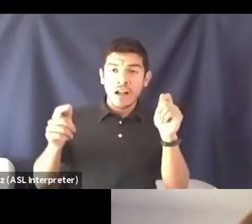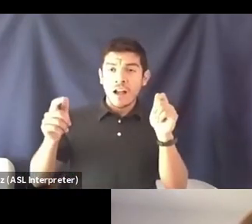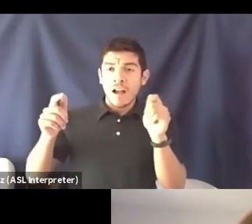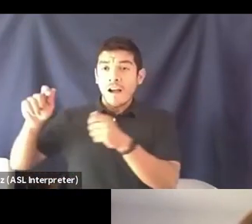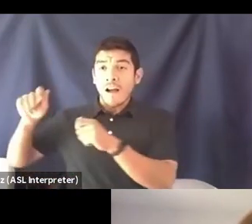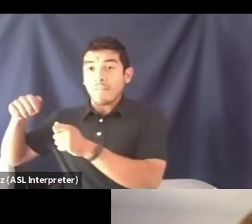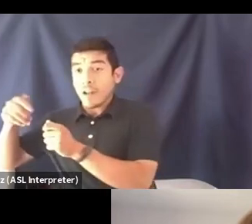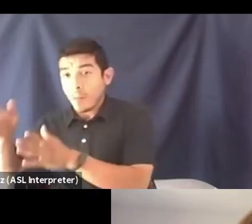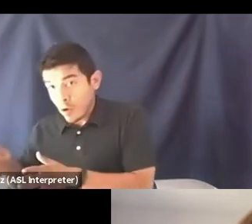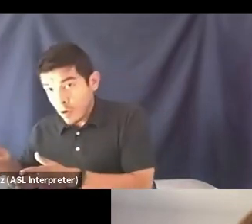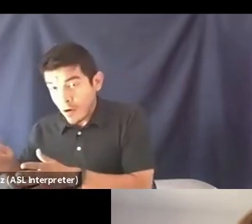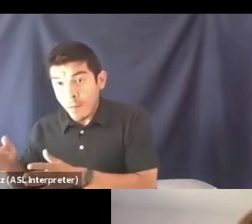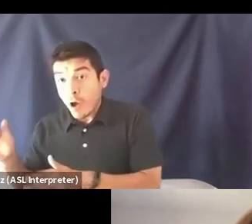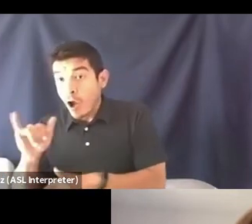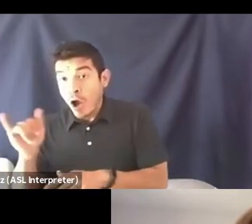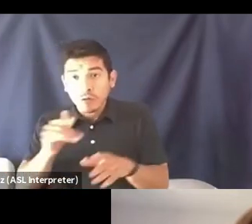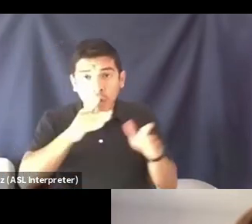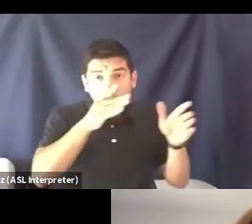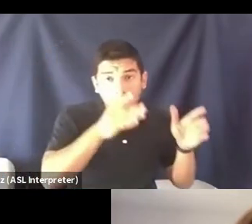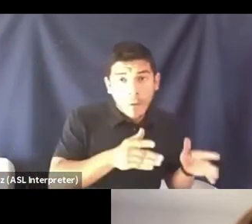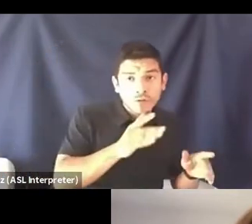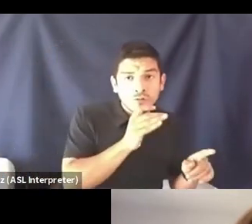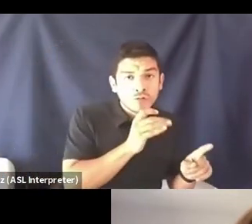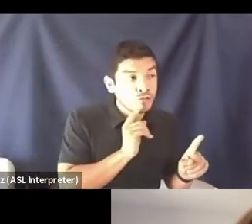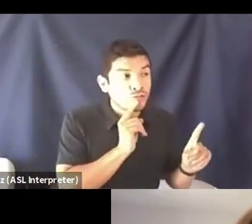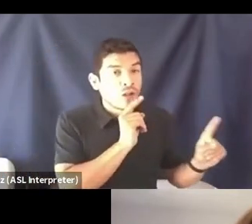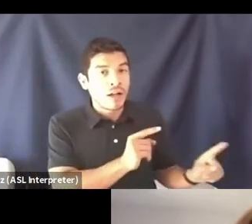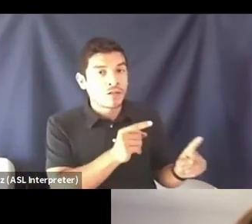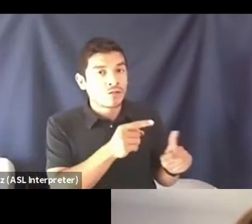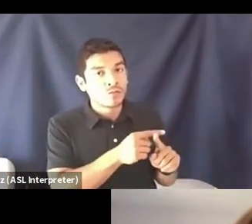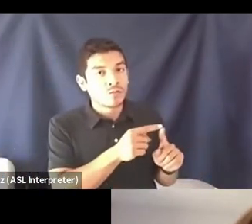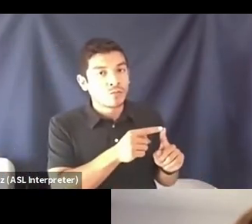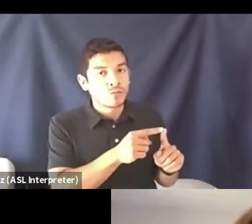but also this person who's reacting to an incident